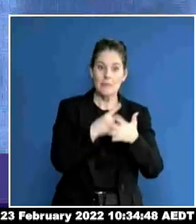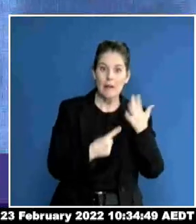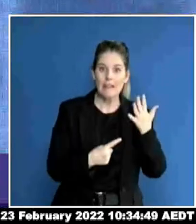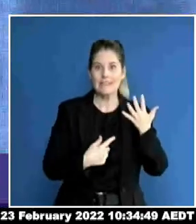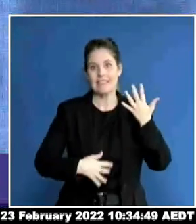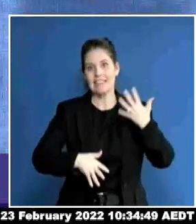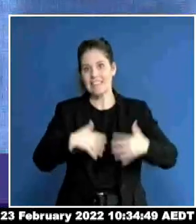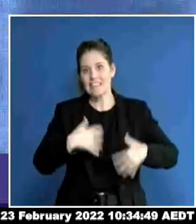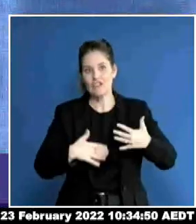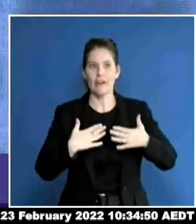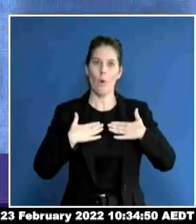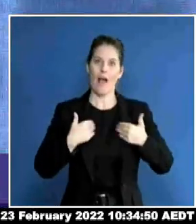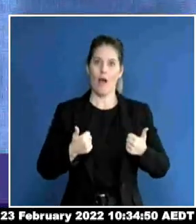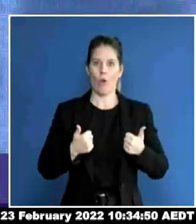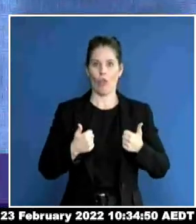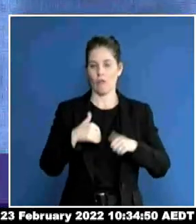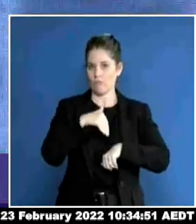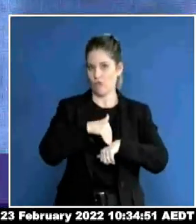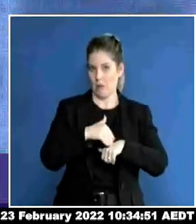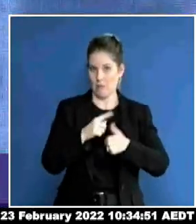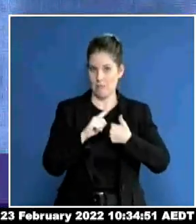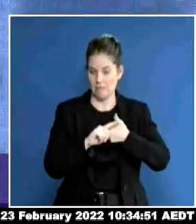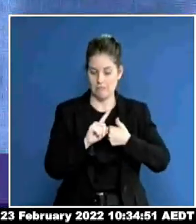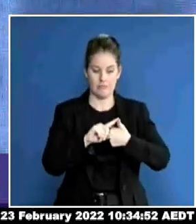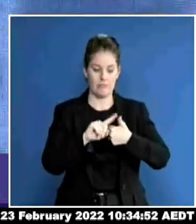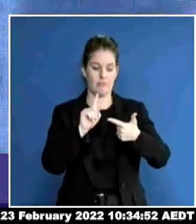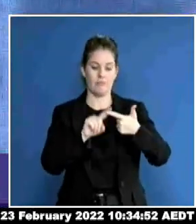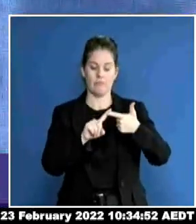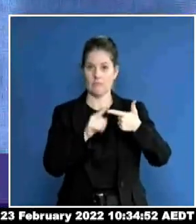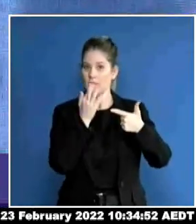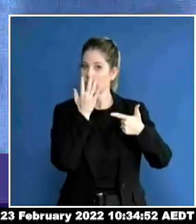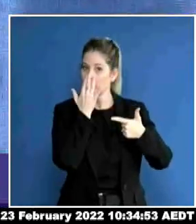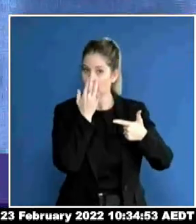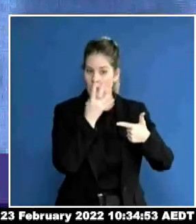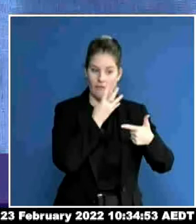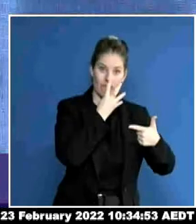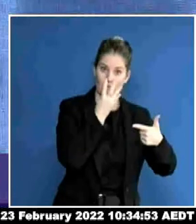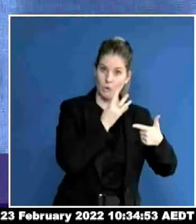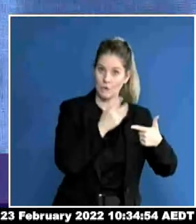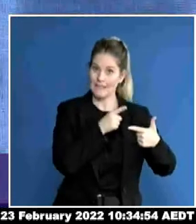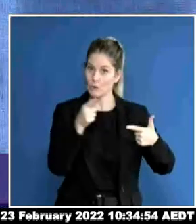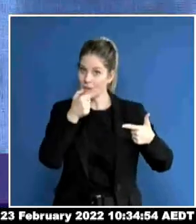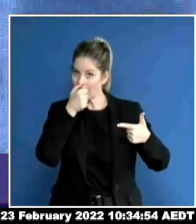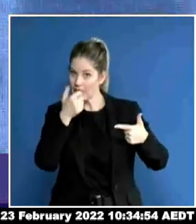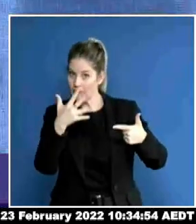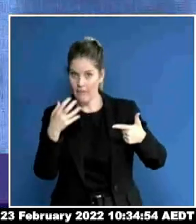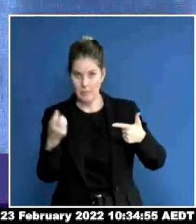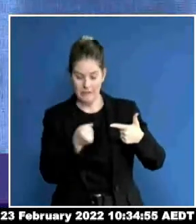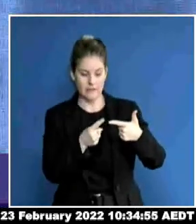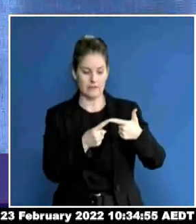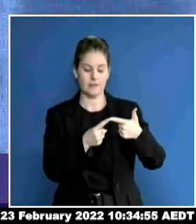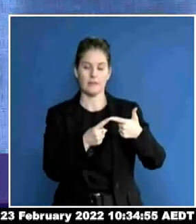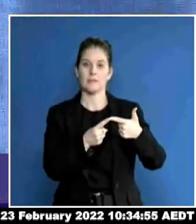They must be aged between 14 and 65, subject, perhaps, to some in a higher age bracket,